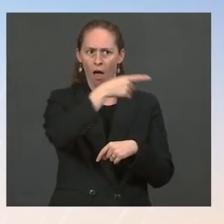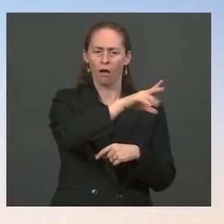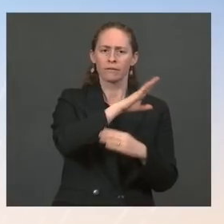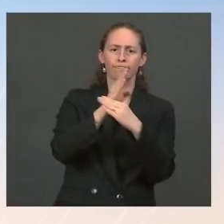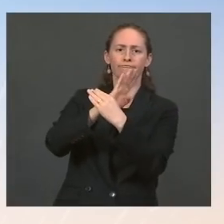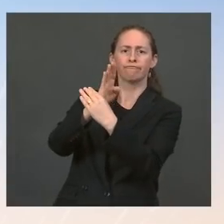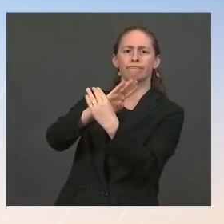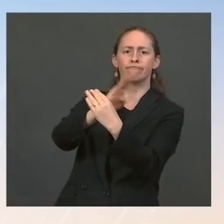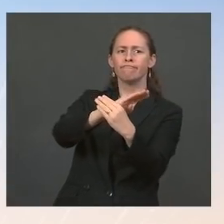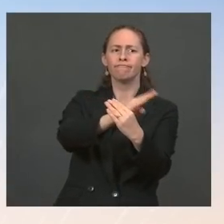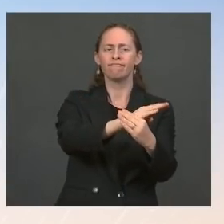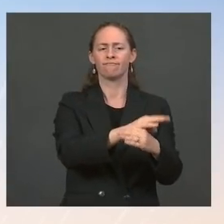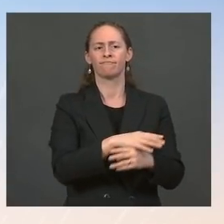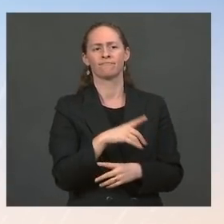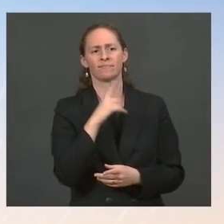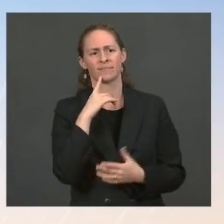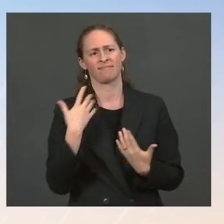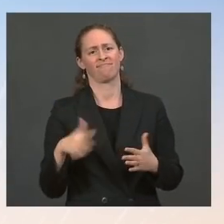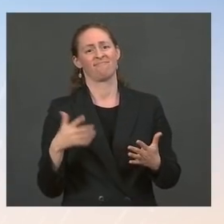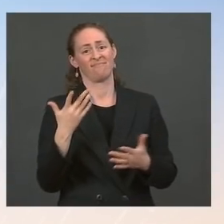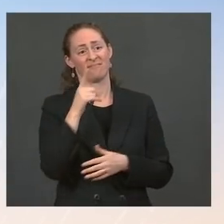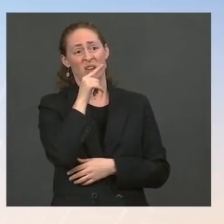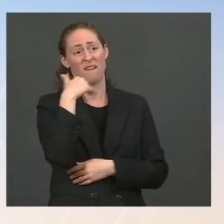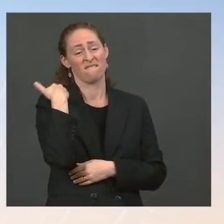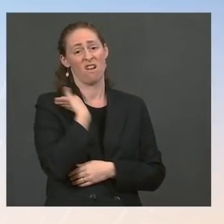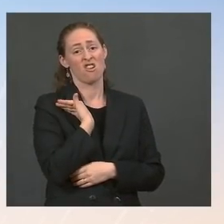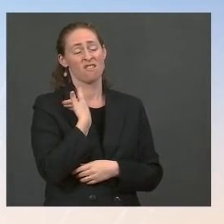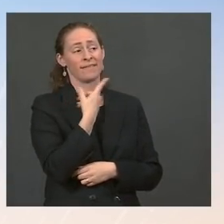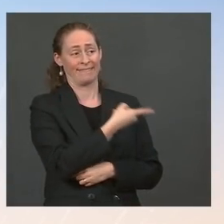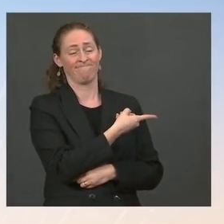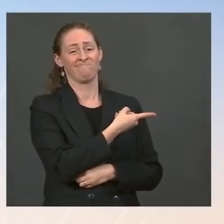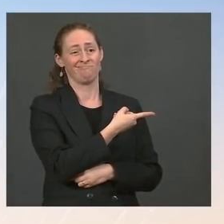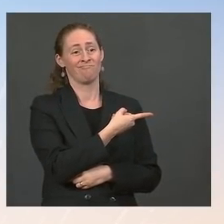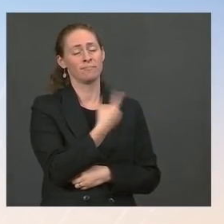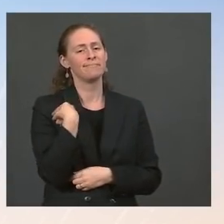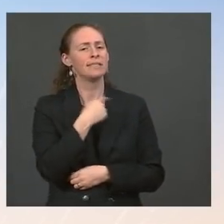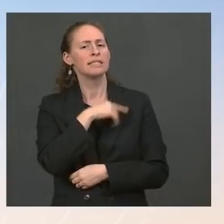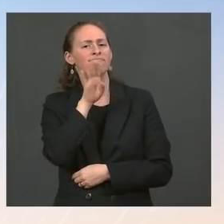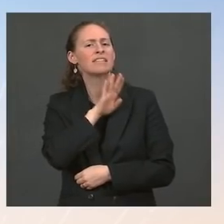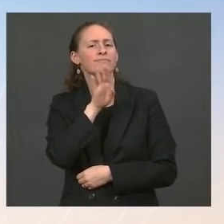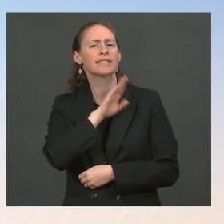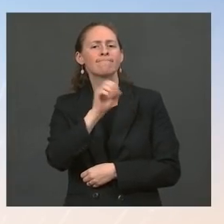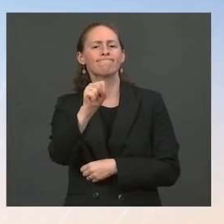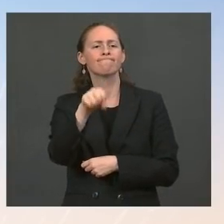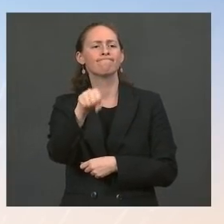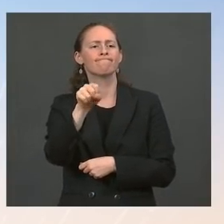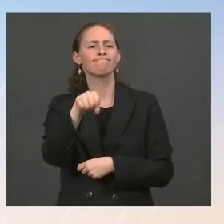It is frustrating. It is something that we wish would move forward more quickly. And there is historical precedent,